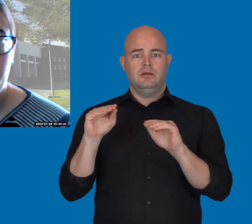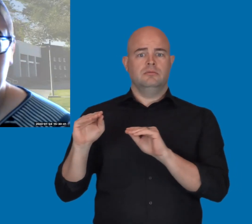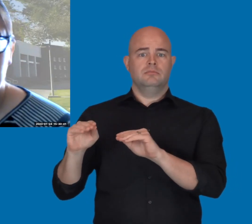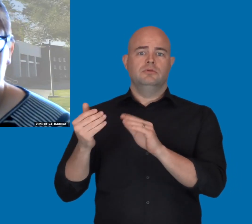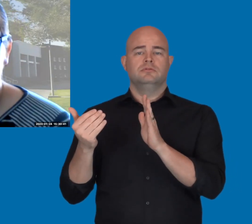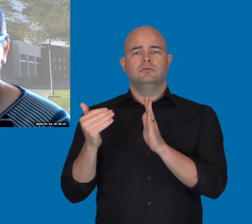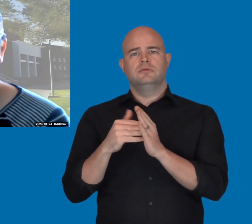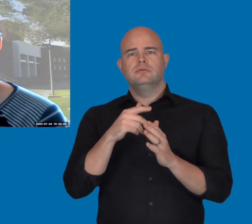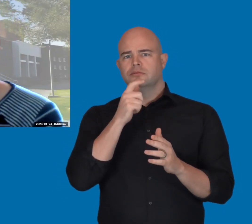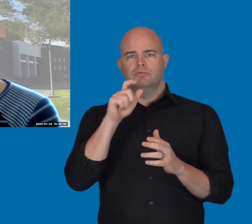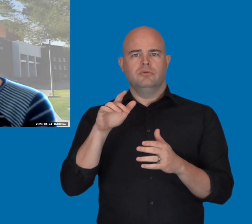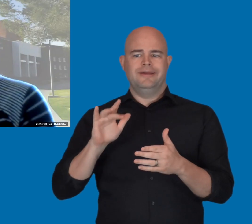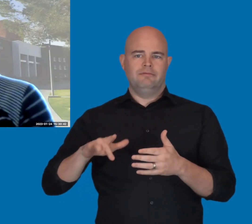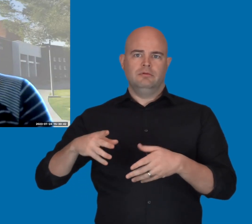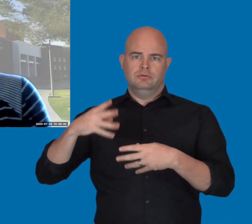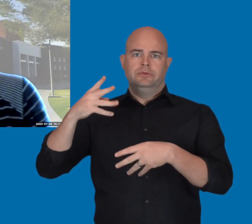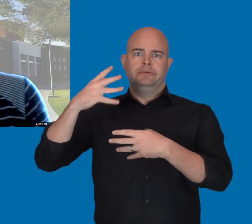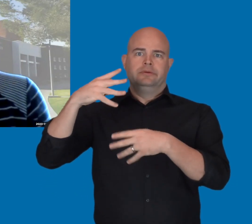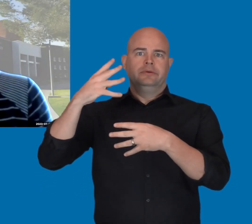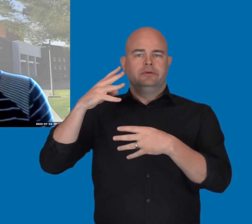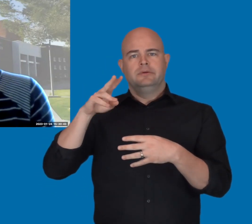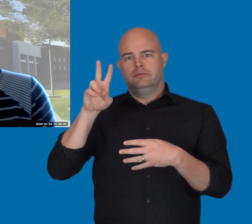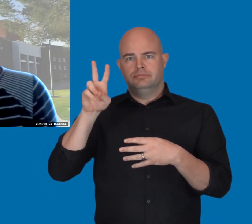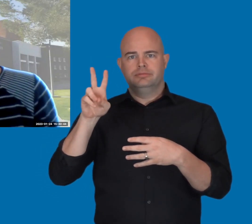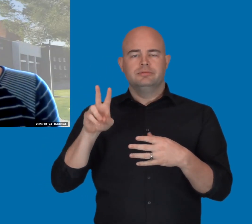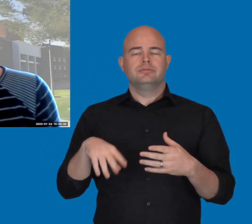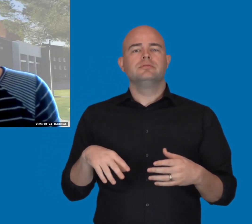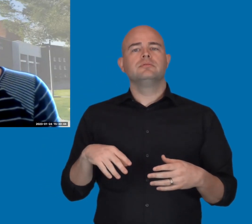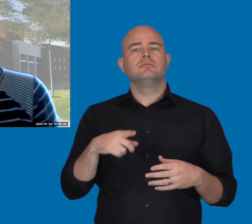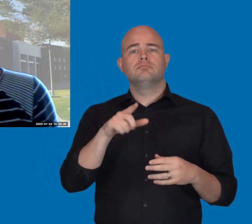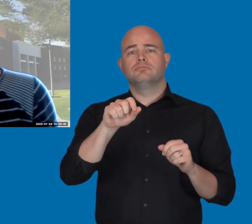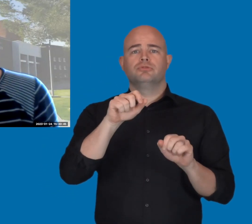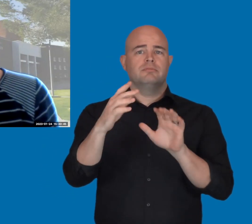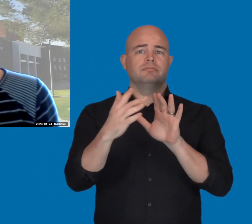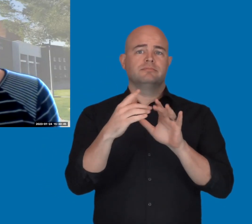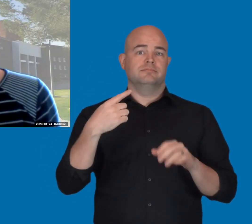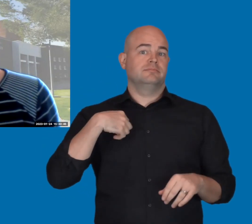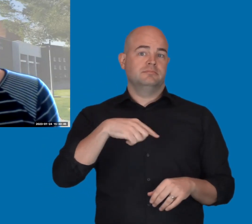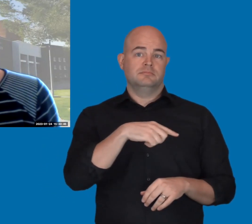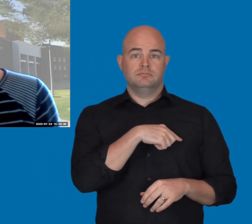Yeah, I had a question from an earlier presentation.